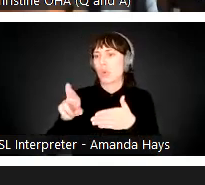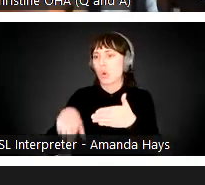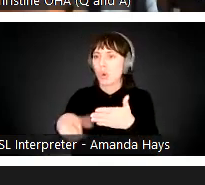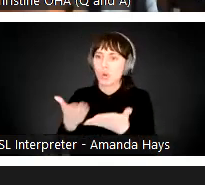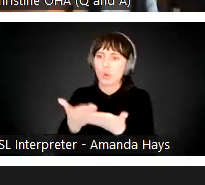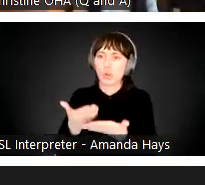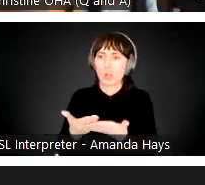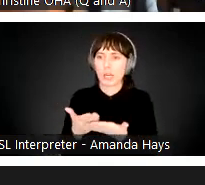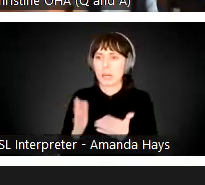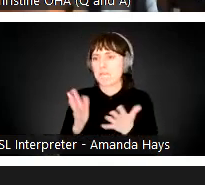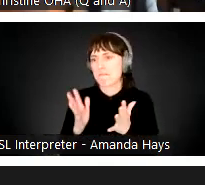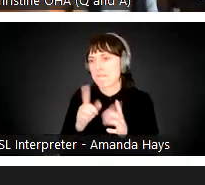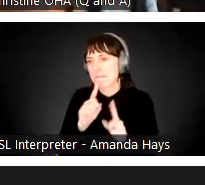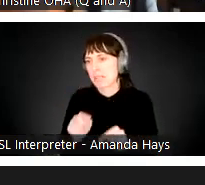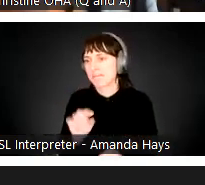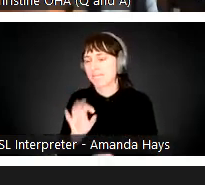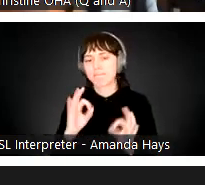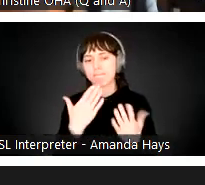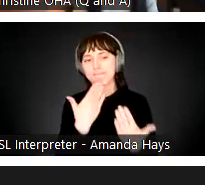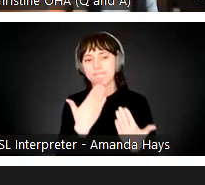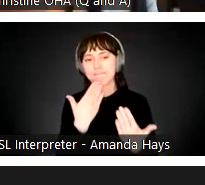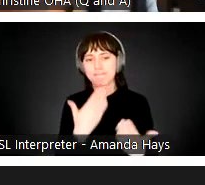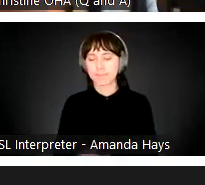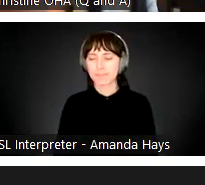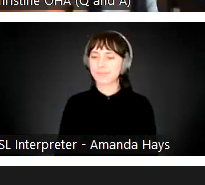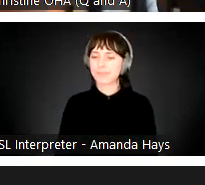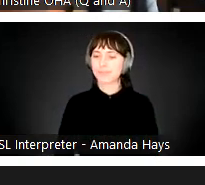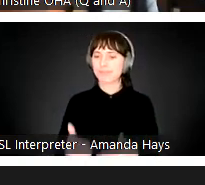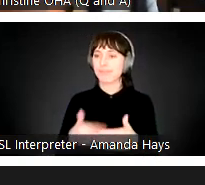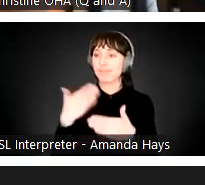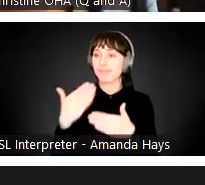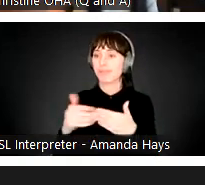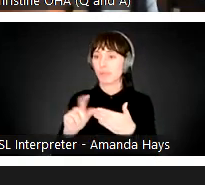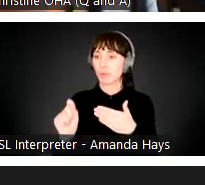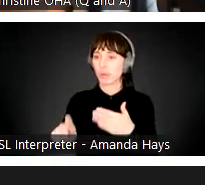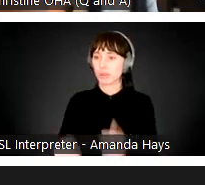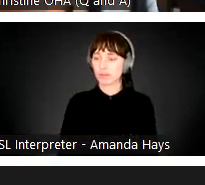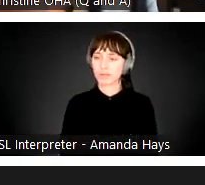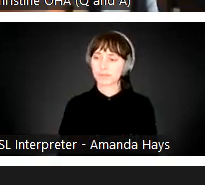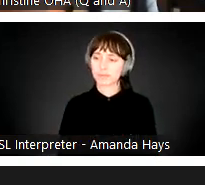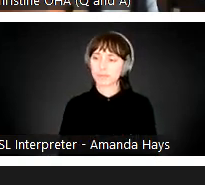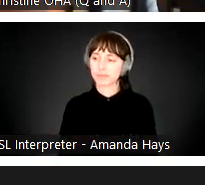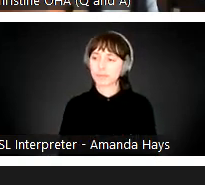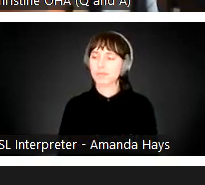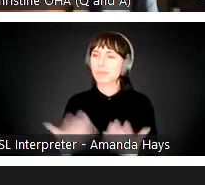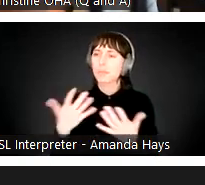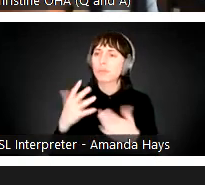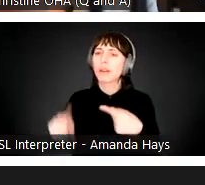Okay, thank you Dr. Hope. I'm gonna go to a next question. What about integrating